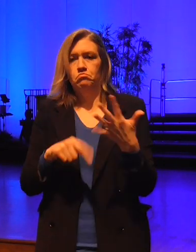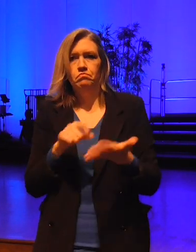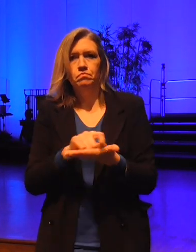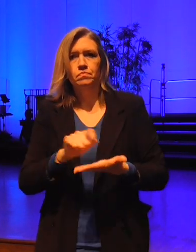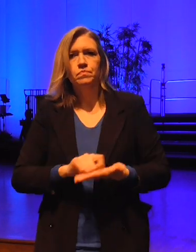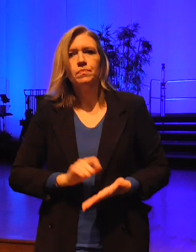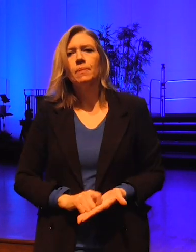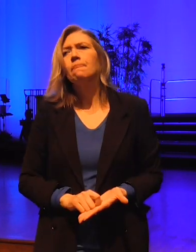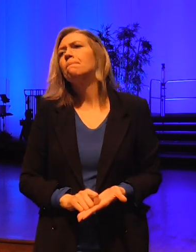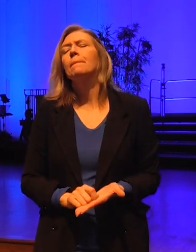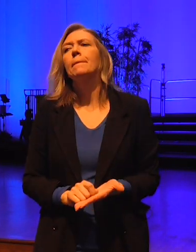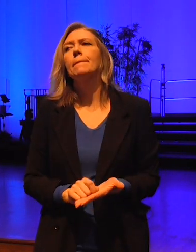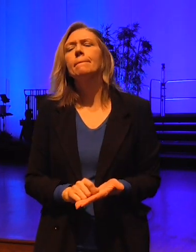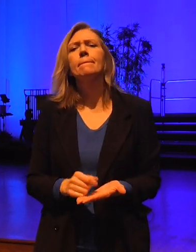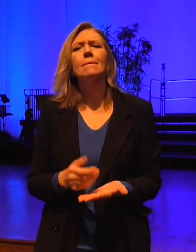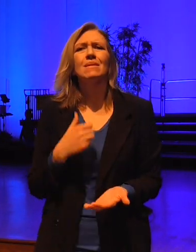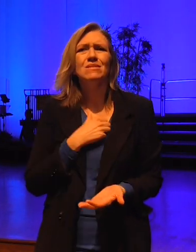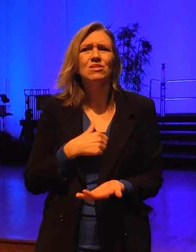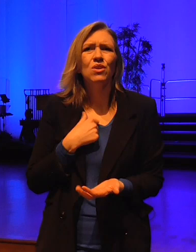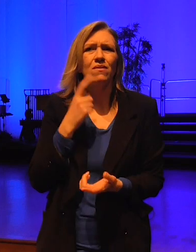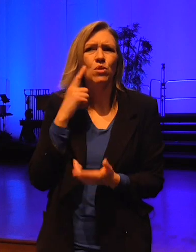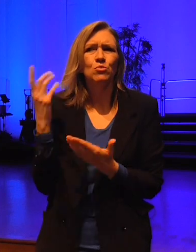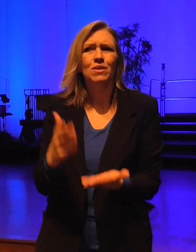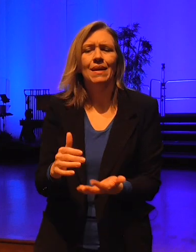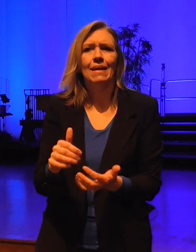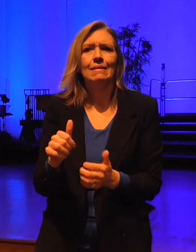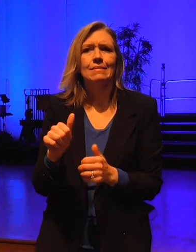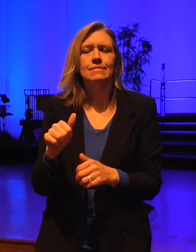I don't I'm sorry for bringing algea into church but do you remember those little signs the greater